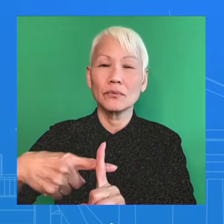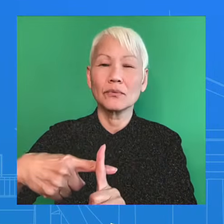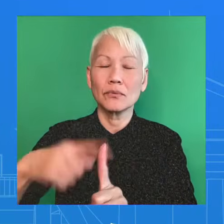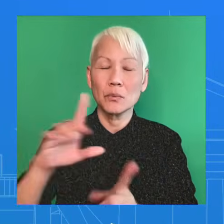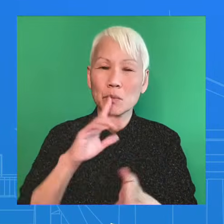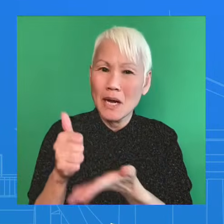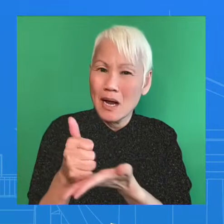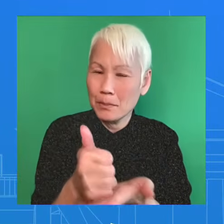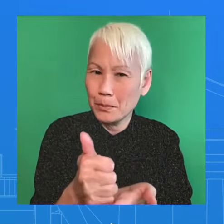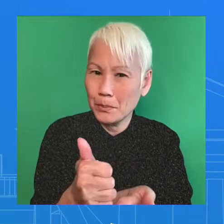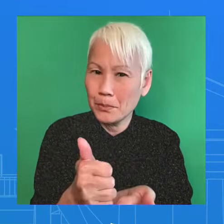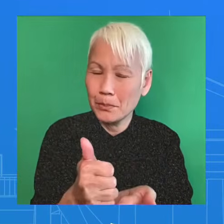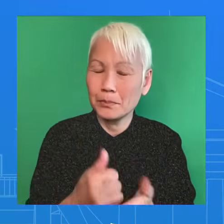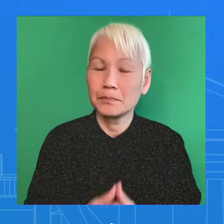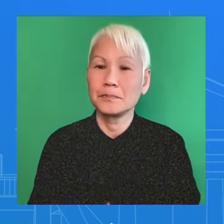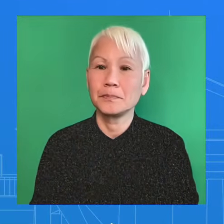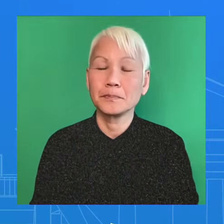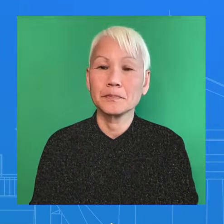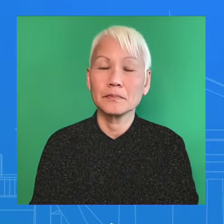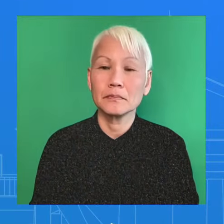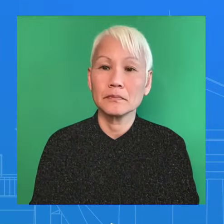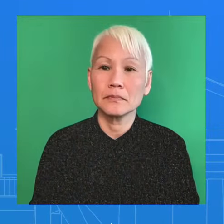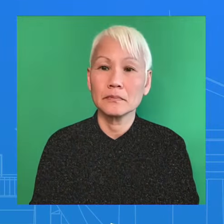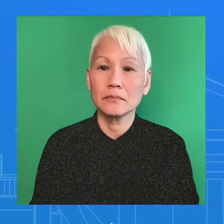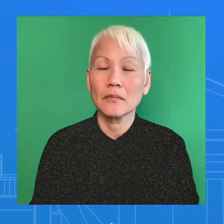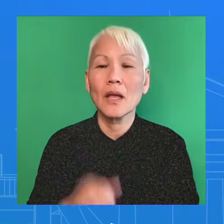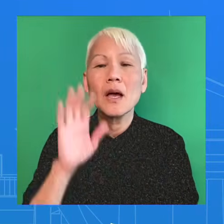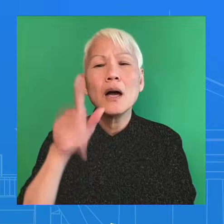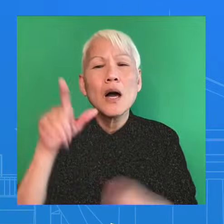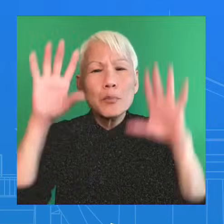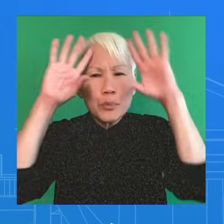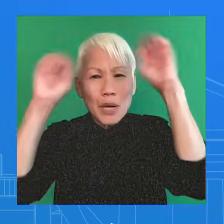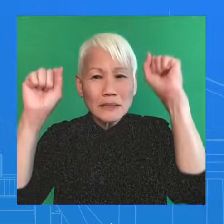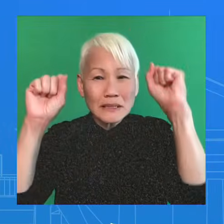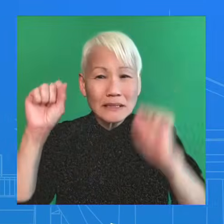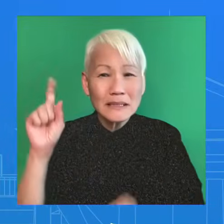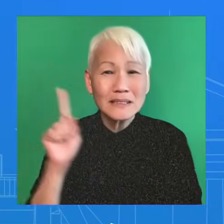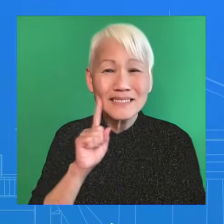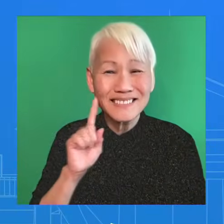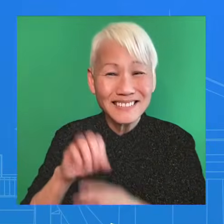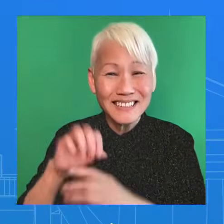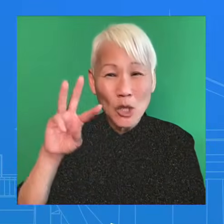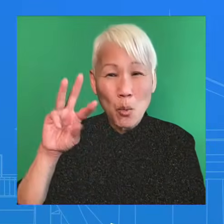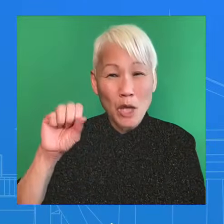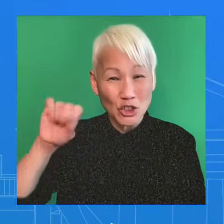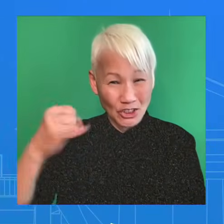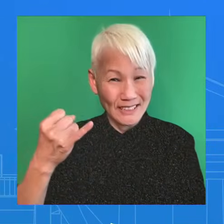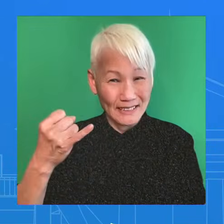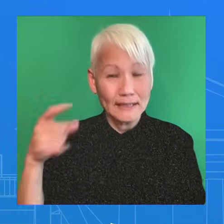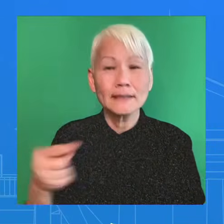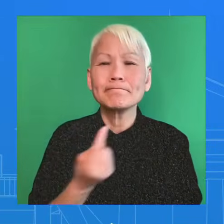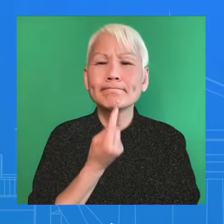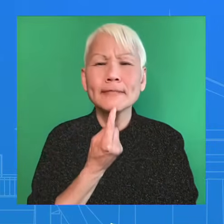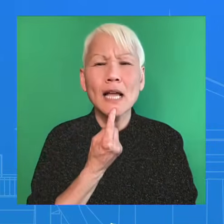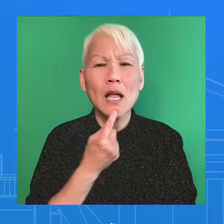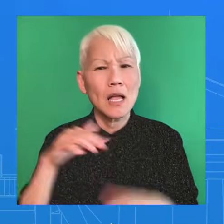Zelenskyy also said that Russia's dominance of the skies over the battle zone will mean many Ukrainian soldiers will die in the counteroffensive. Does the White House agree